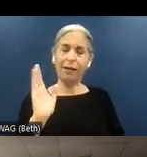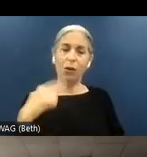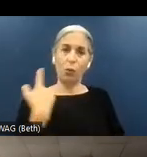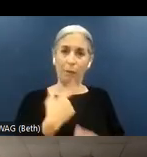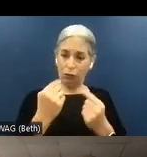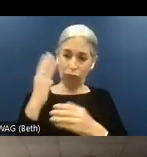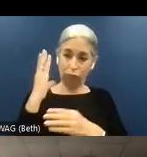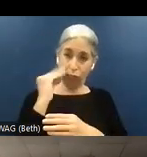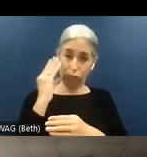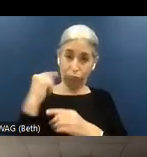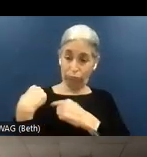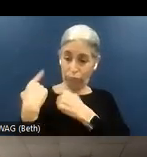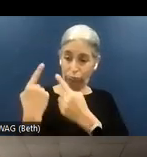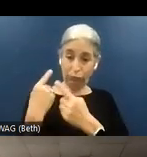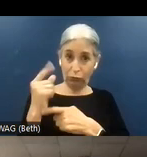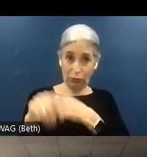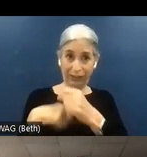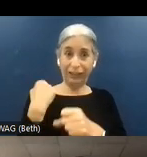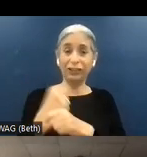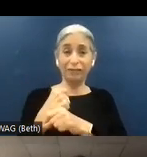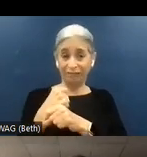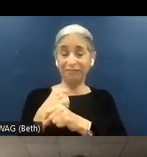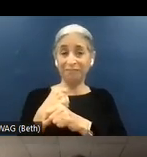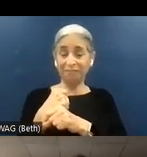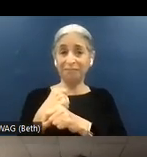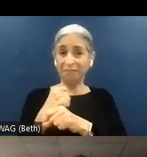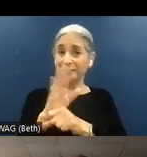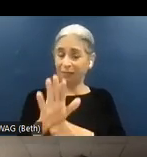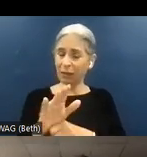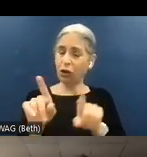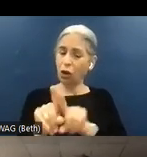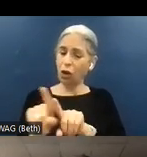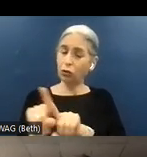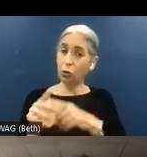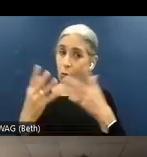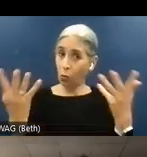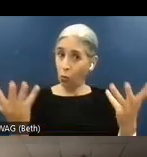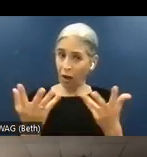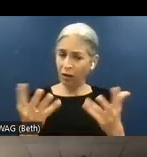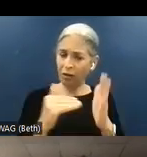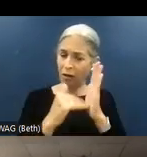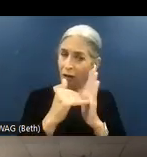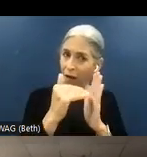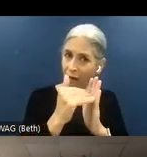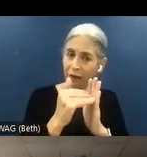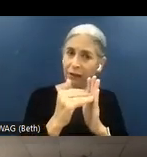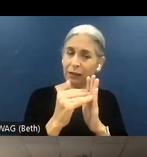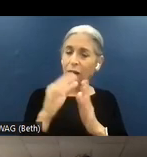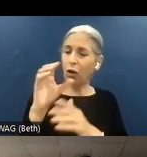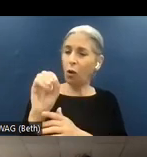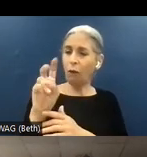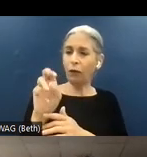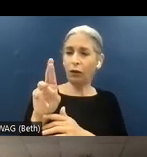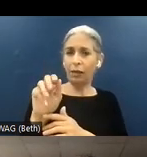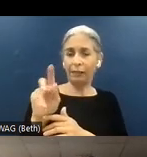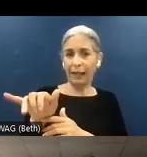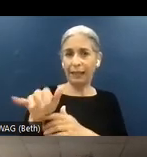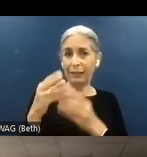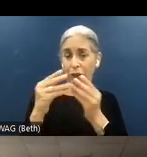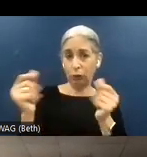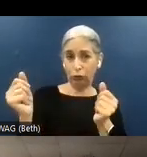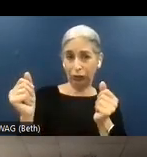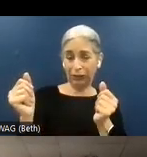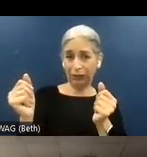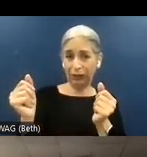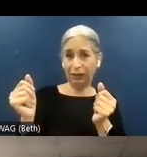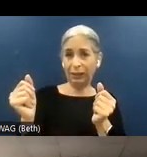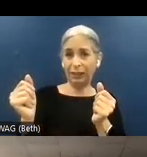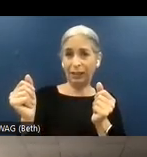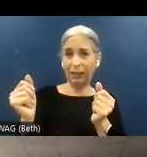job for two decades -- also is that often overlays and solutions based on widgets are